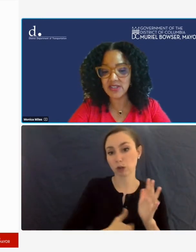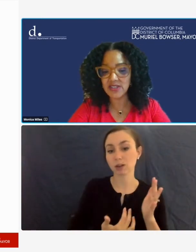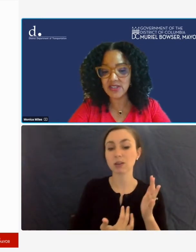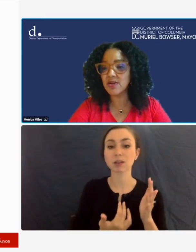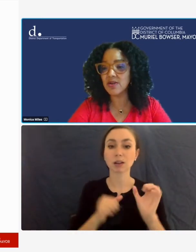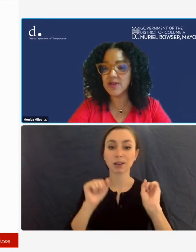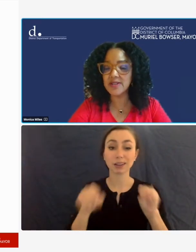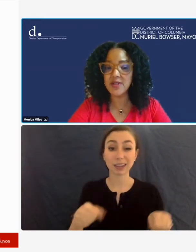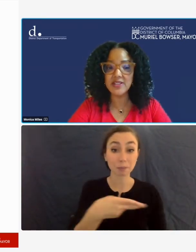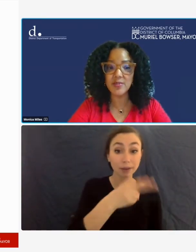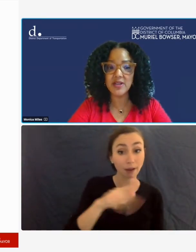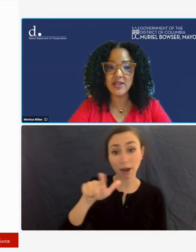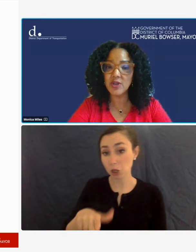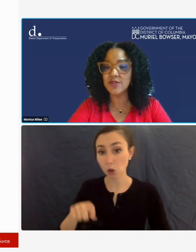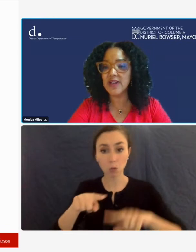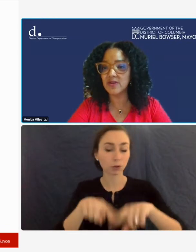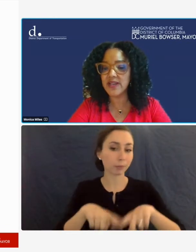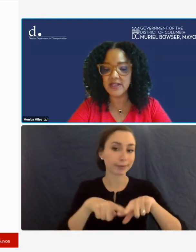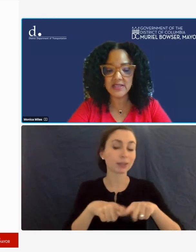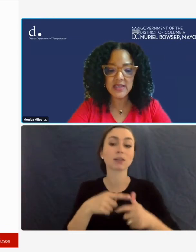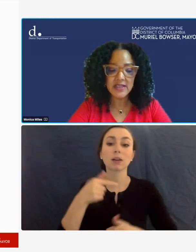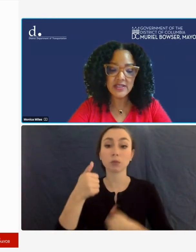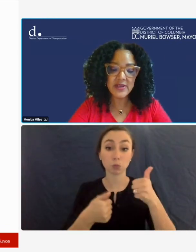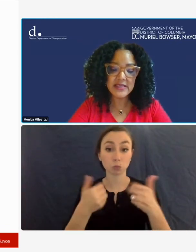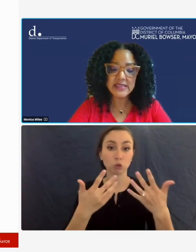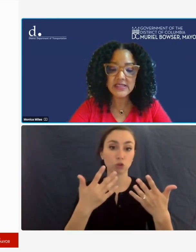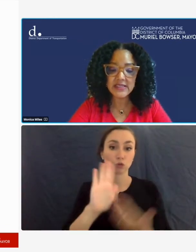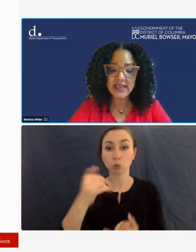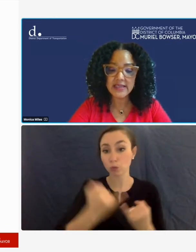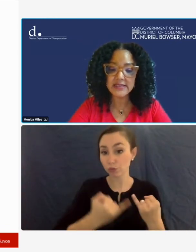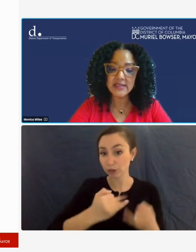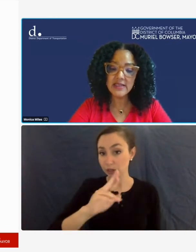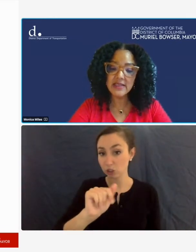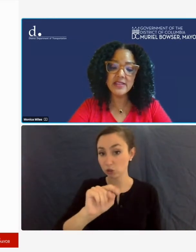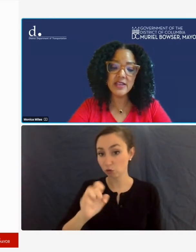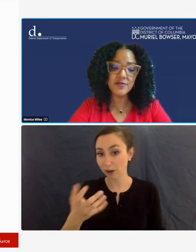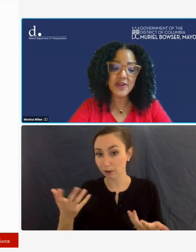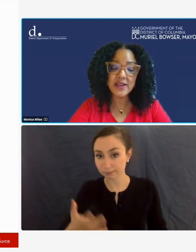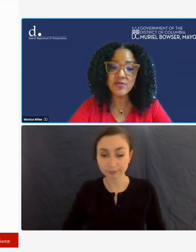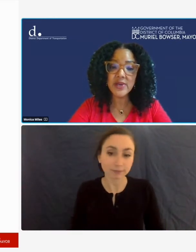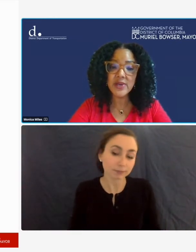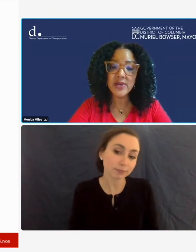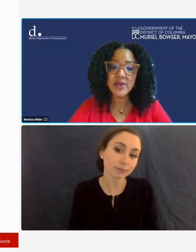or lower depending upon what your final rate is so in this case the final rate was lower than